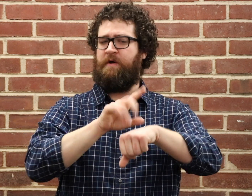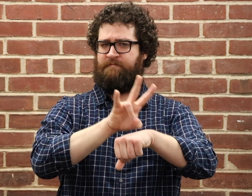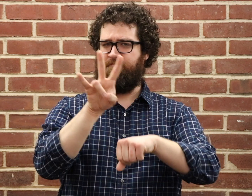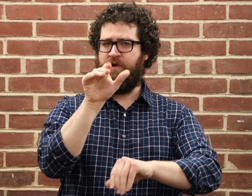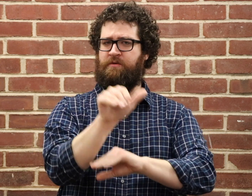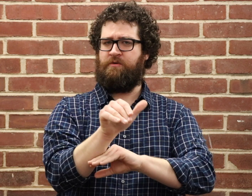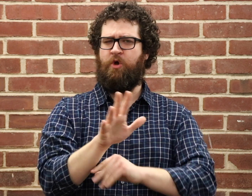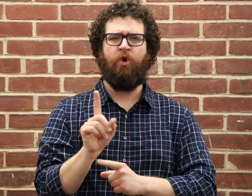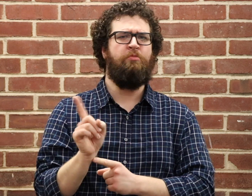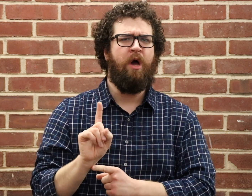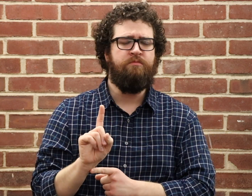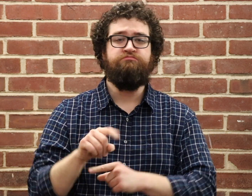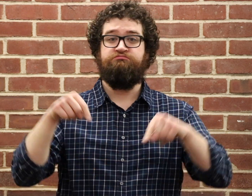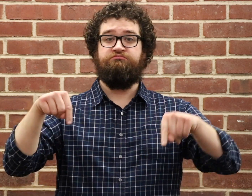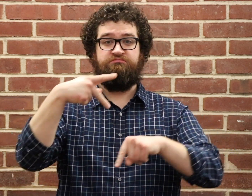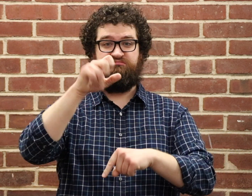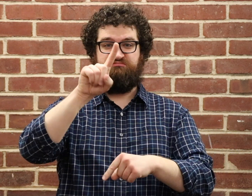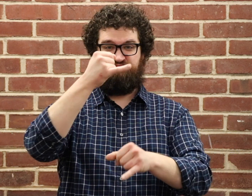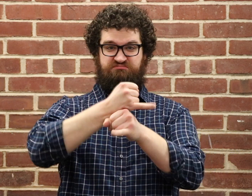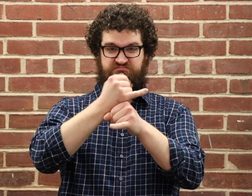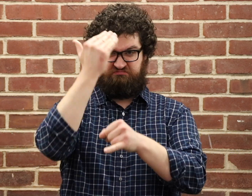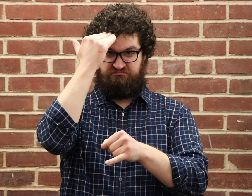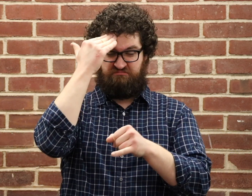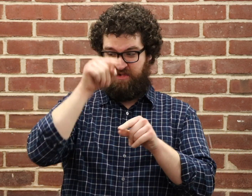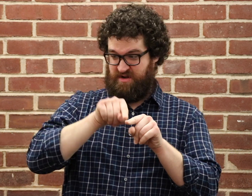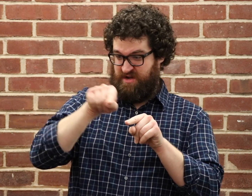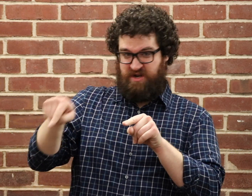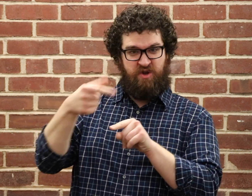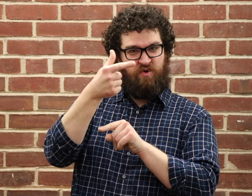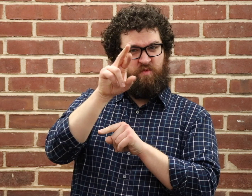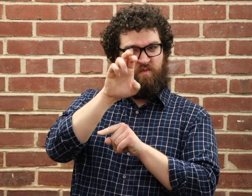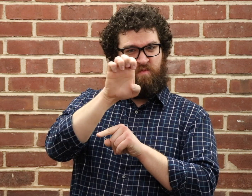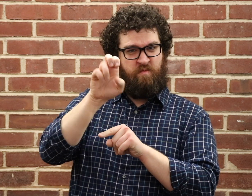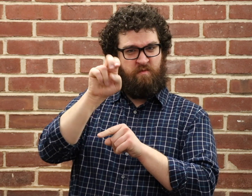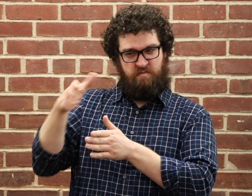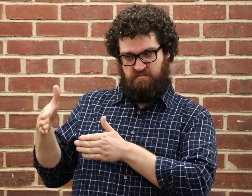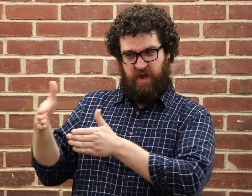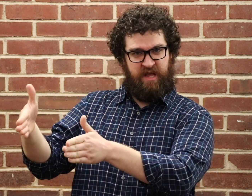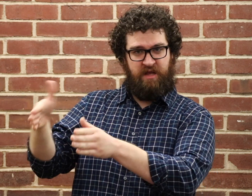evenings. We will be performing across the street at the Germantown Friends